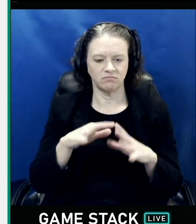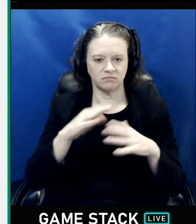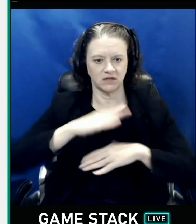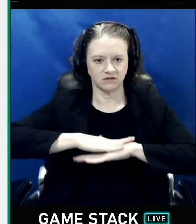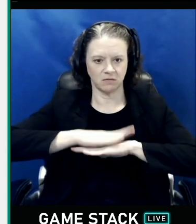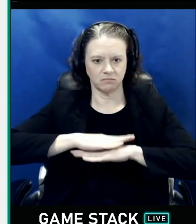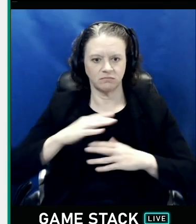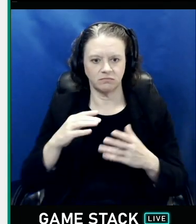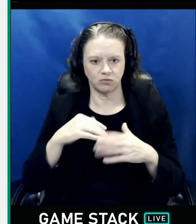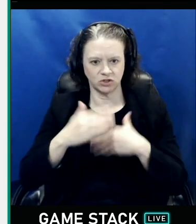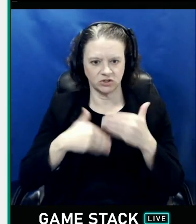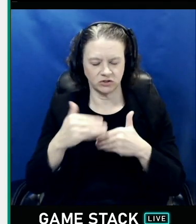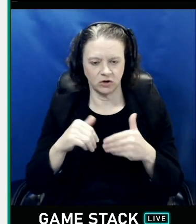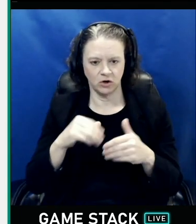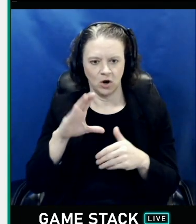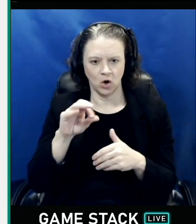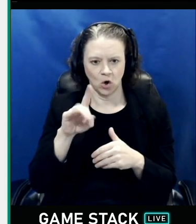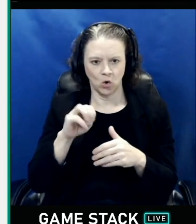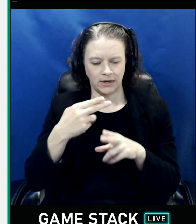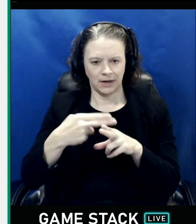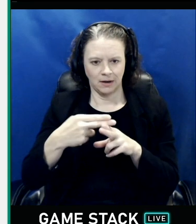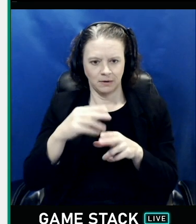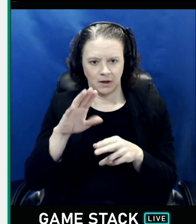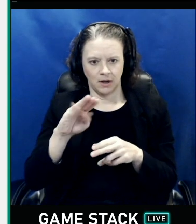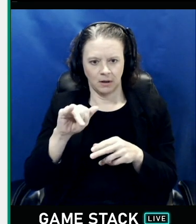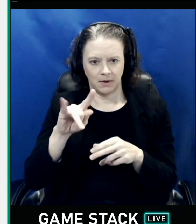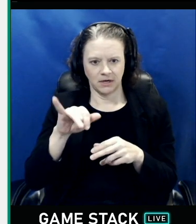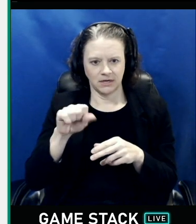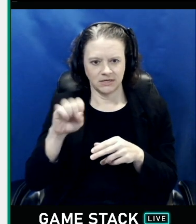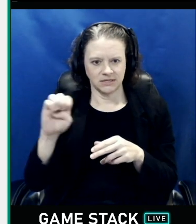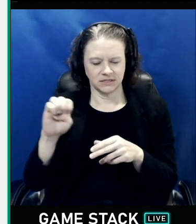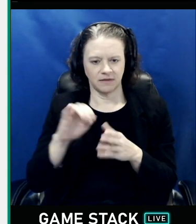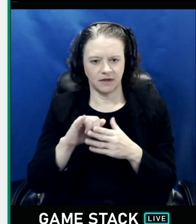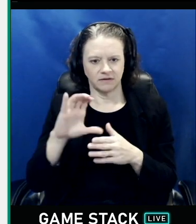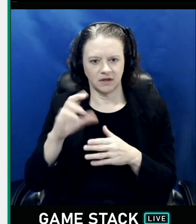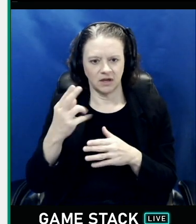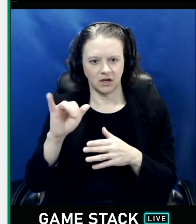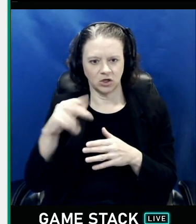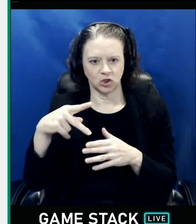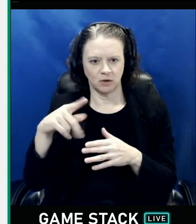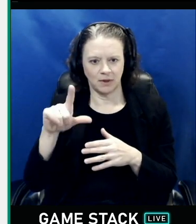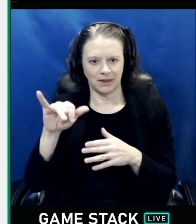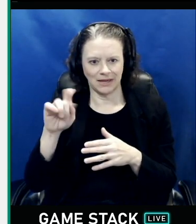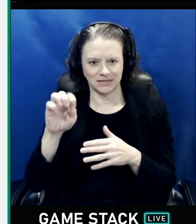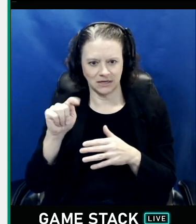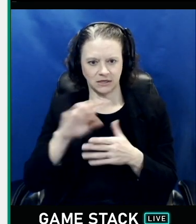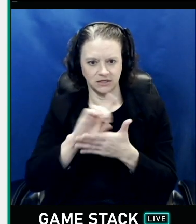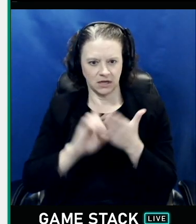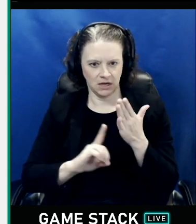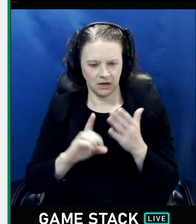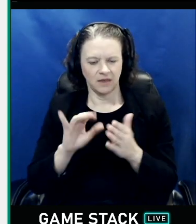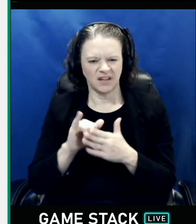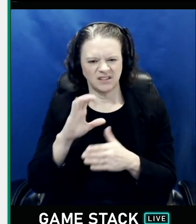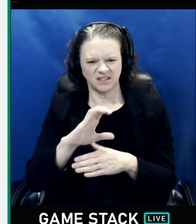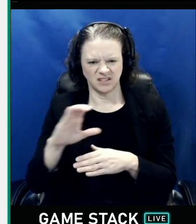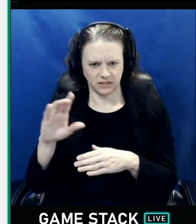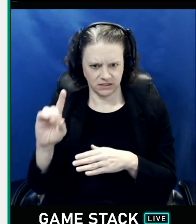codename "Matisse". This is a Chiplet design with two core complex die, aka CCD. Each CCD has two 16 megabyte L3 caches.